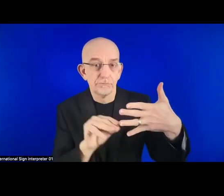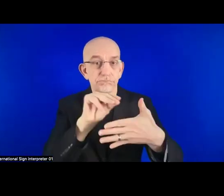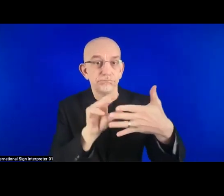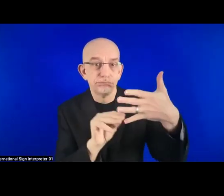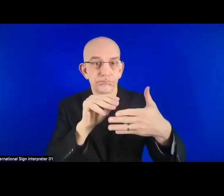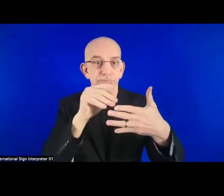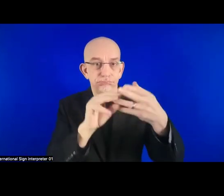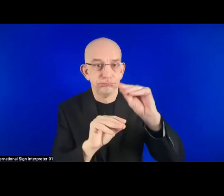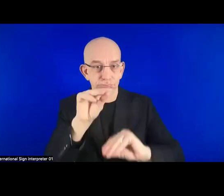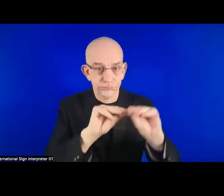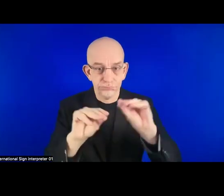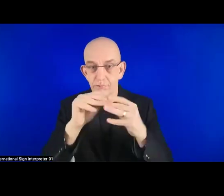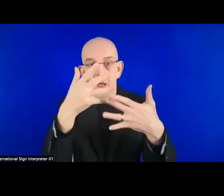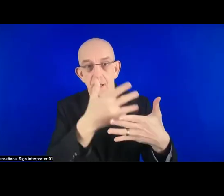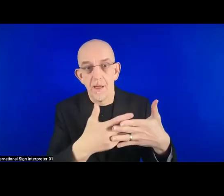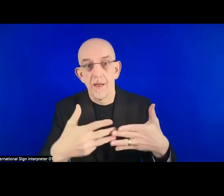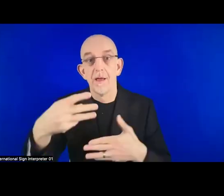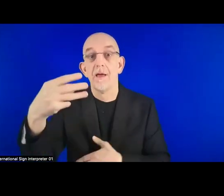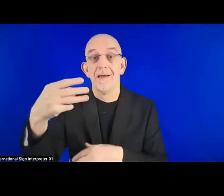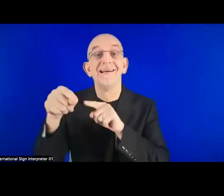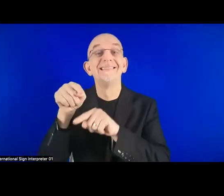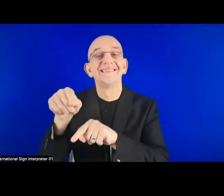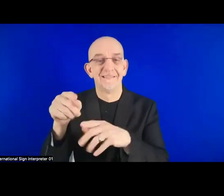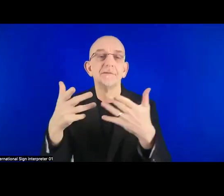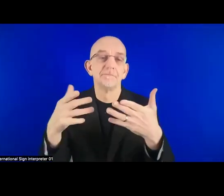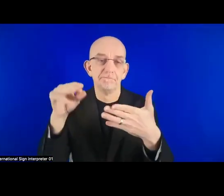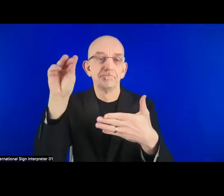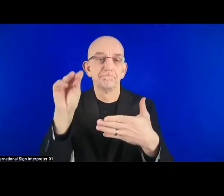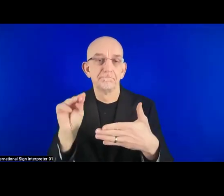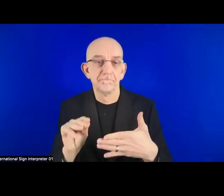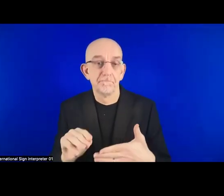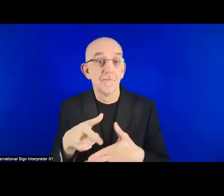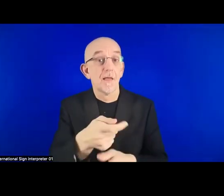combined score and a combined ranking list of the applicants who are eligible for the